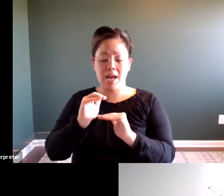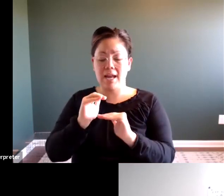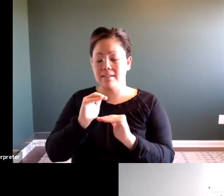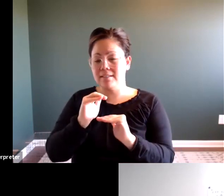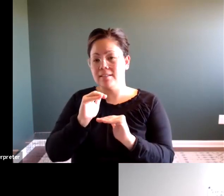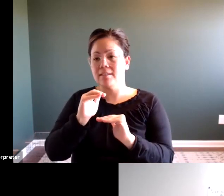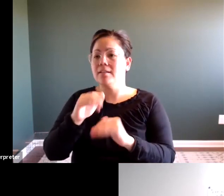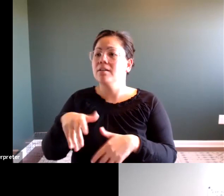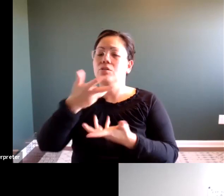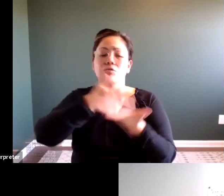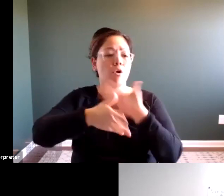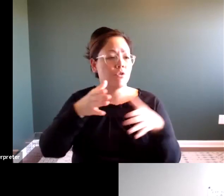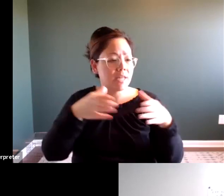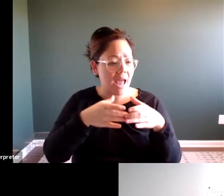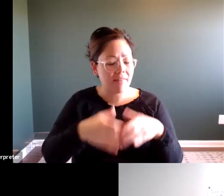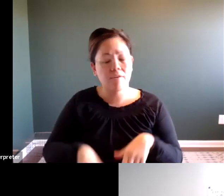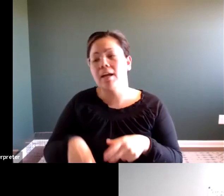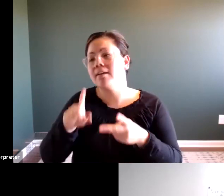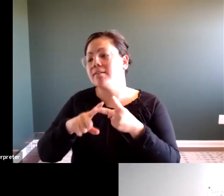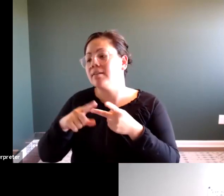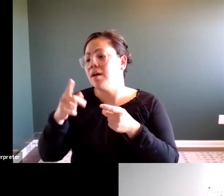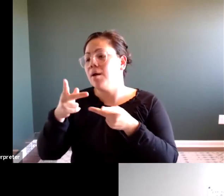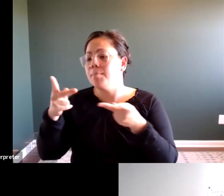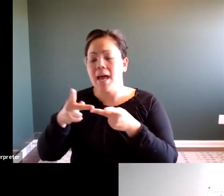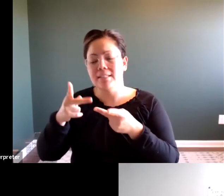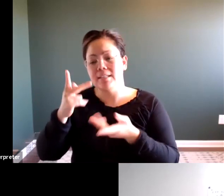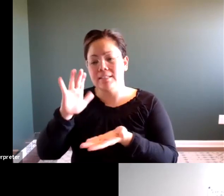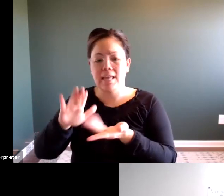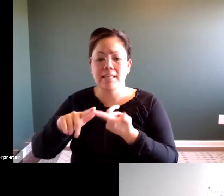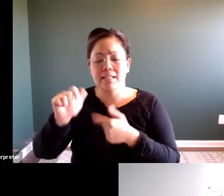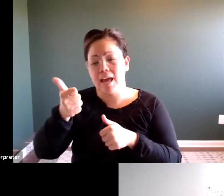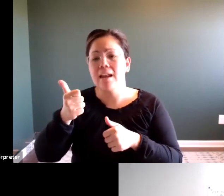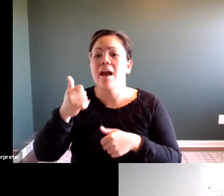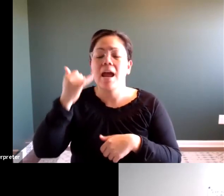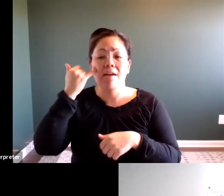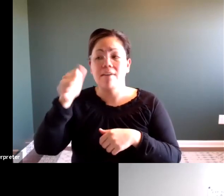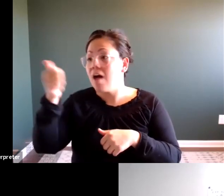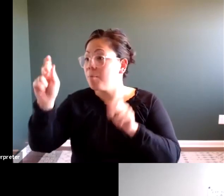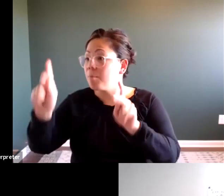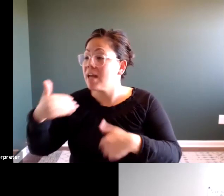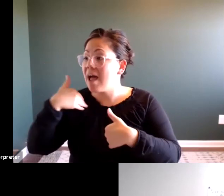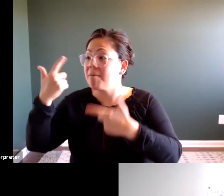social gatherings at you know, places down to 10. But if someone has a big house party and invites over a hundred people